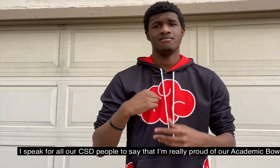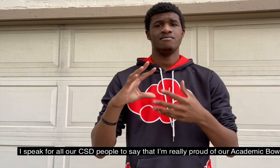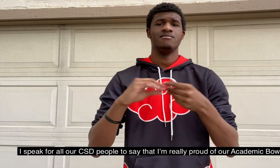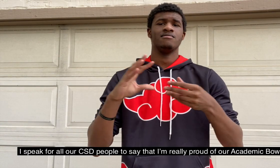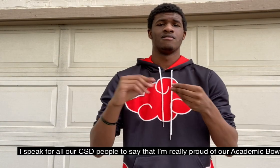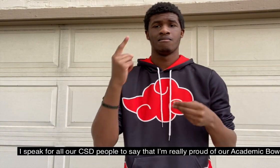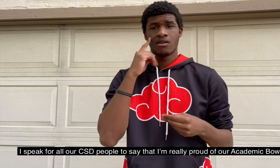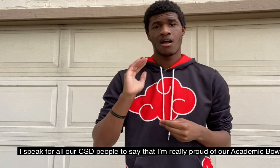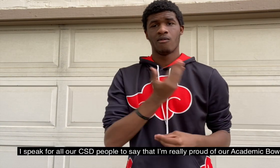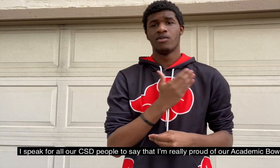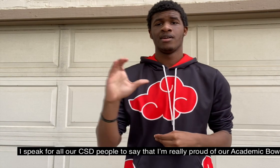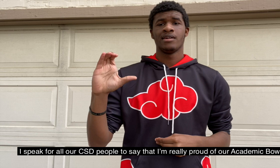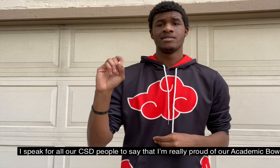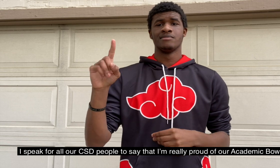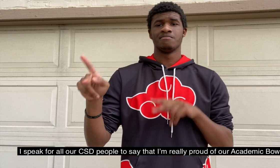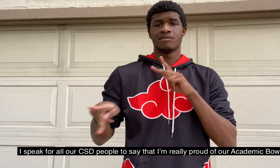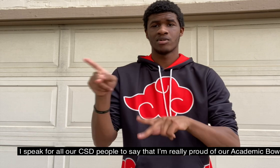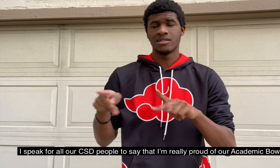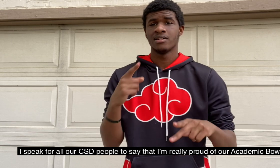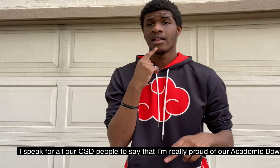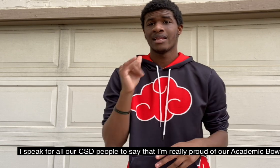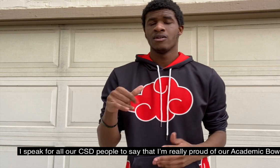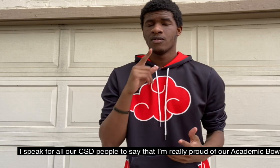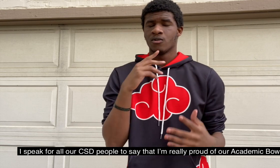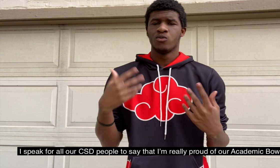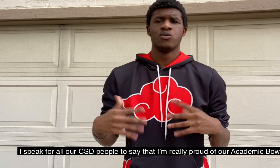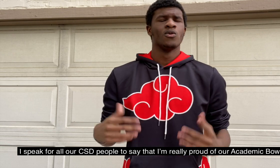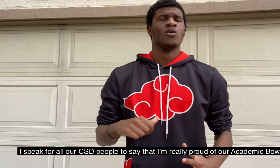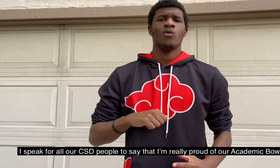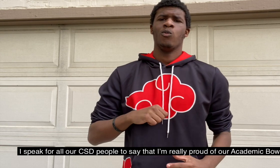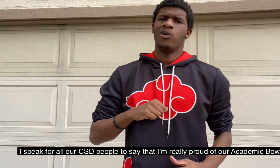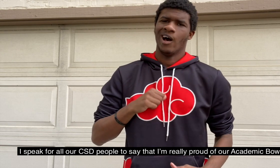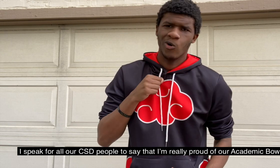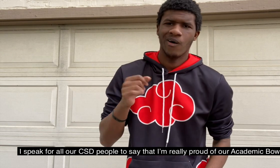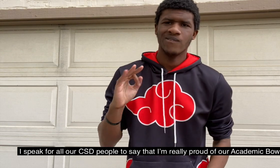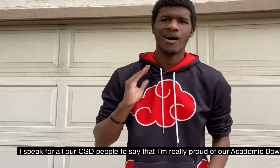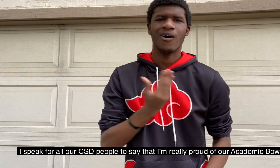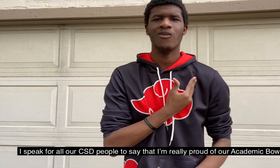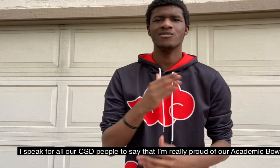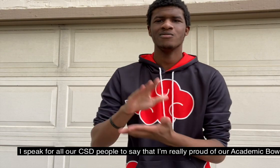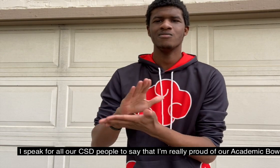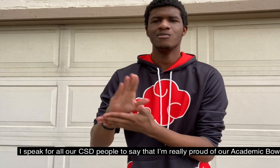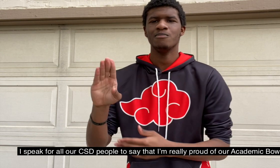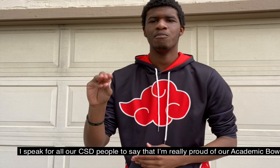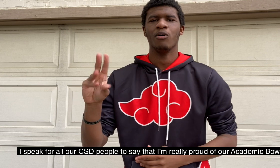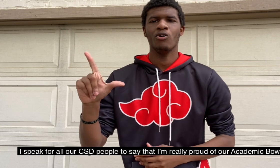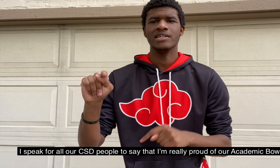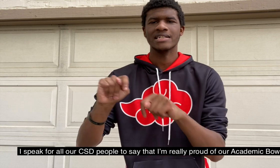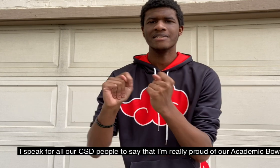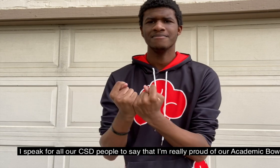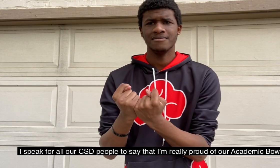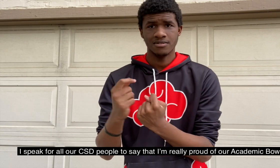I speak for all our CSD people to say that I’m really proud of our Academic Bowl team.